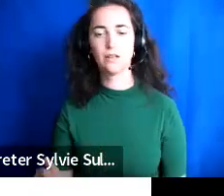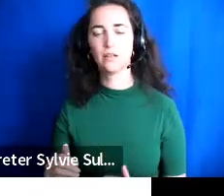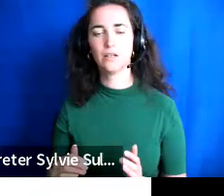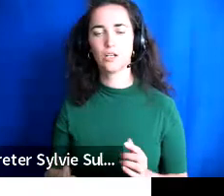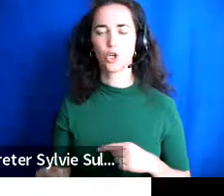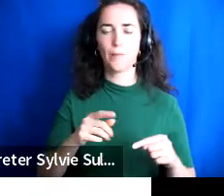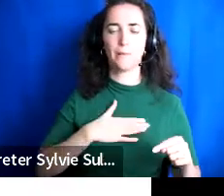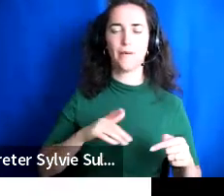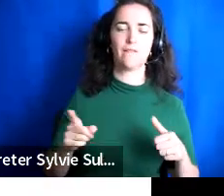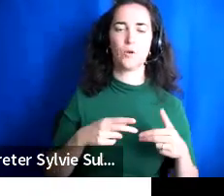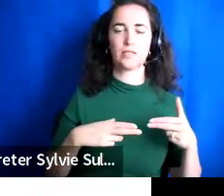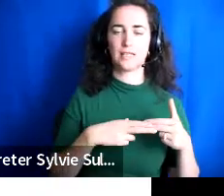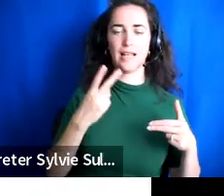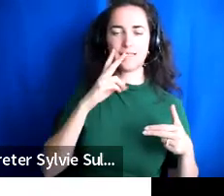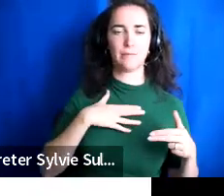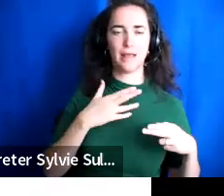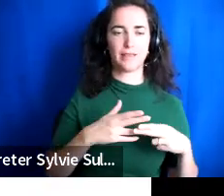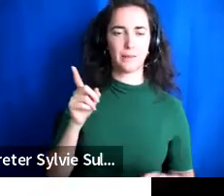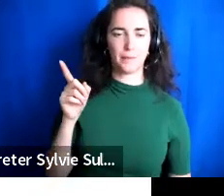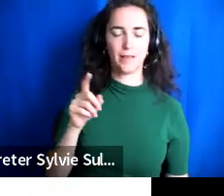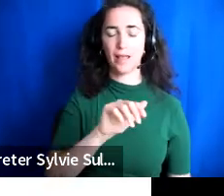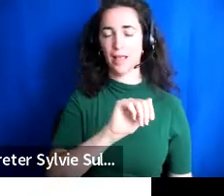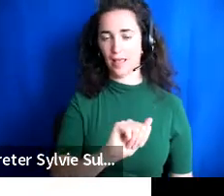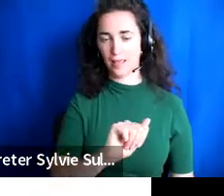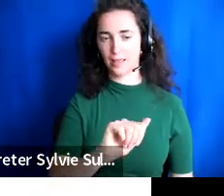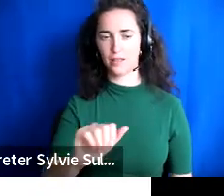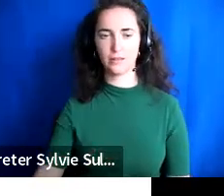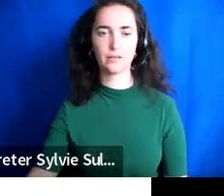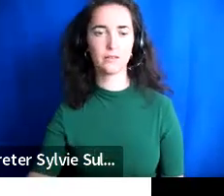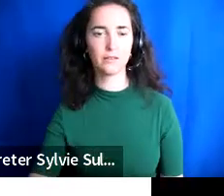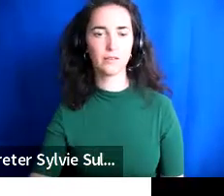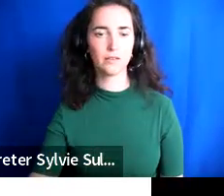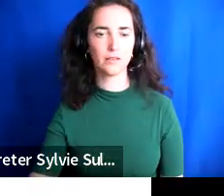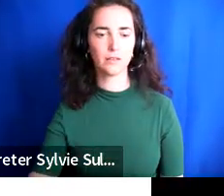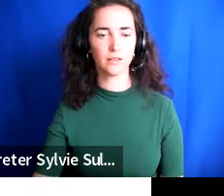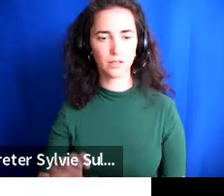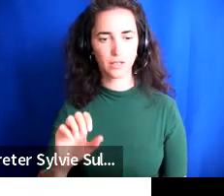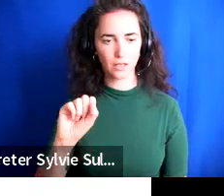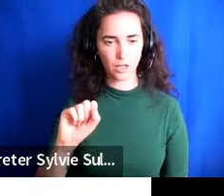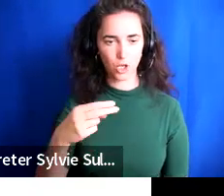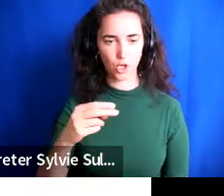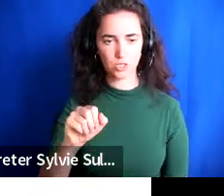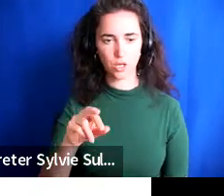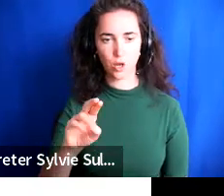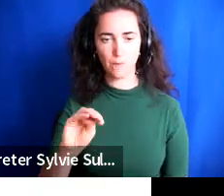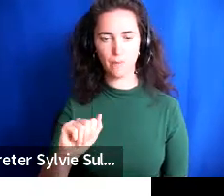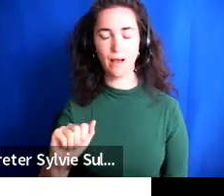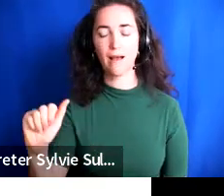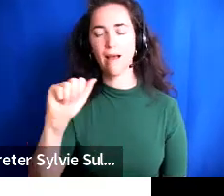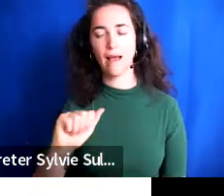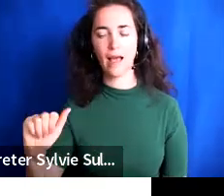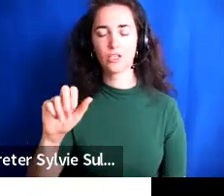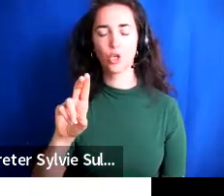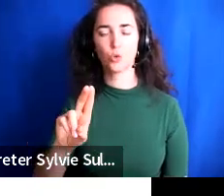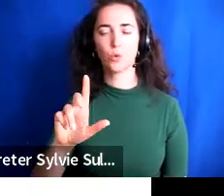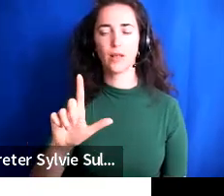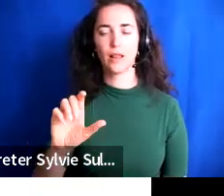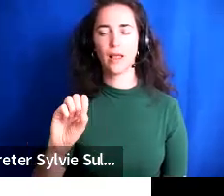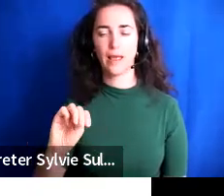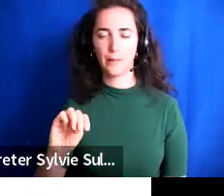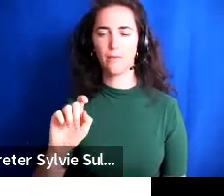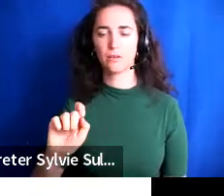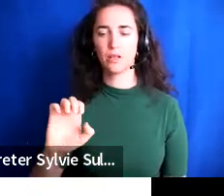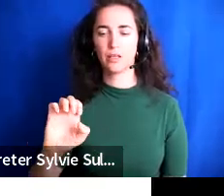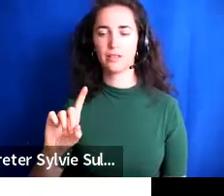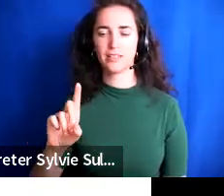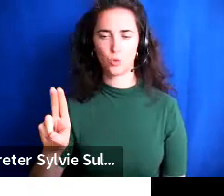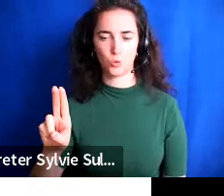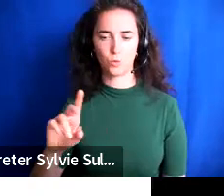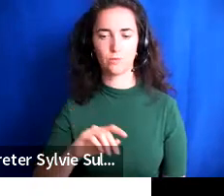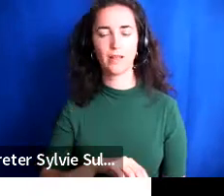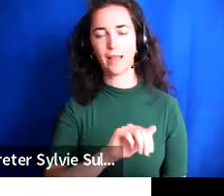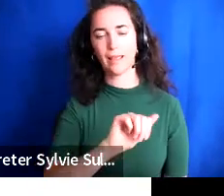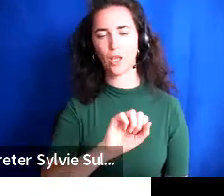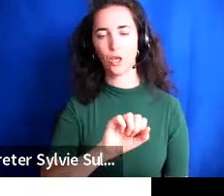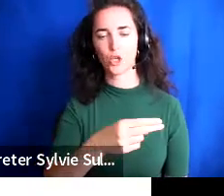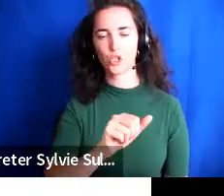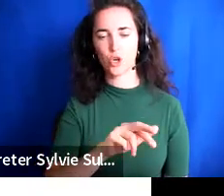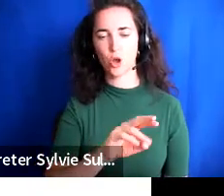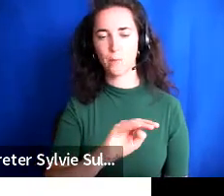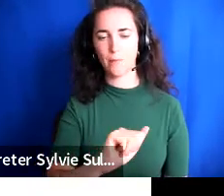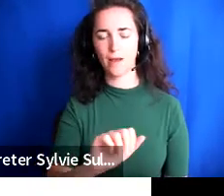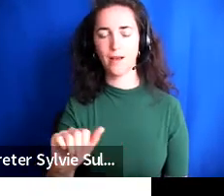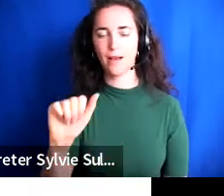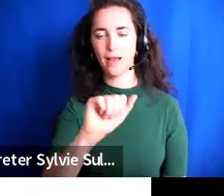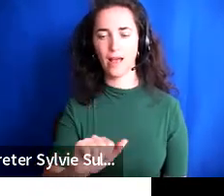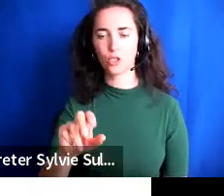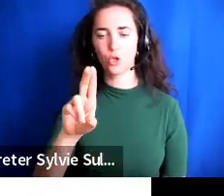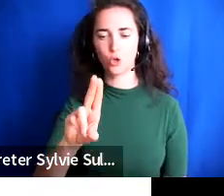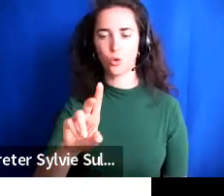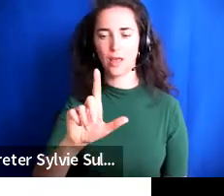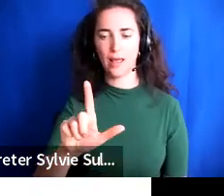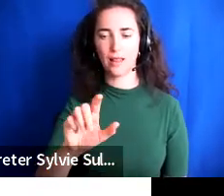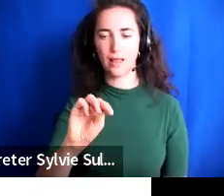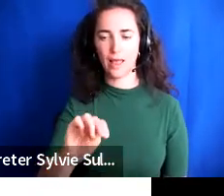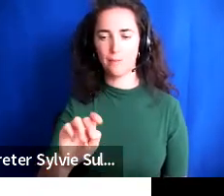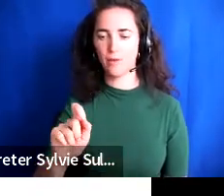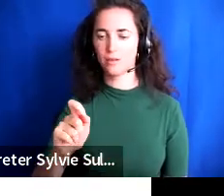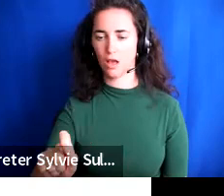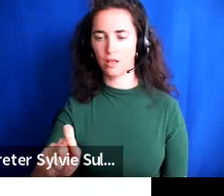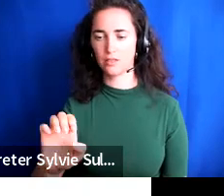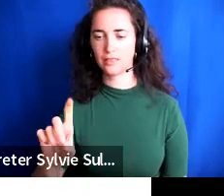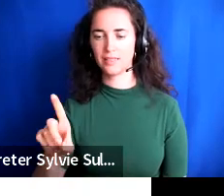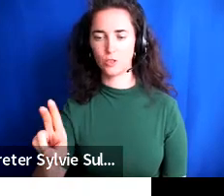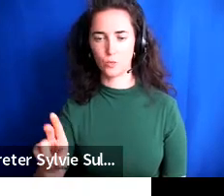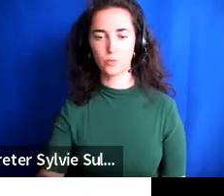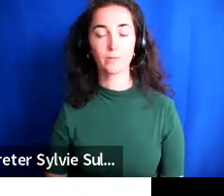You can see my name so that's a charlotte ulm dot e d u feel that us so innovative.